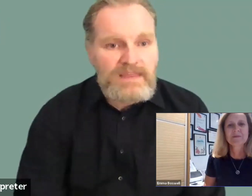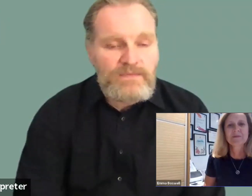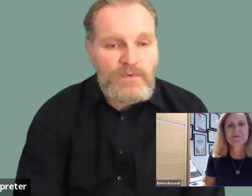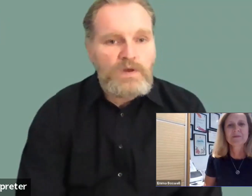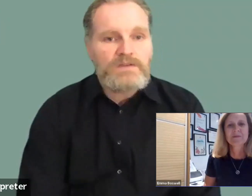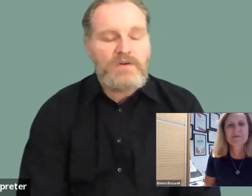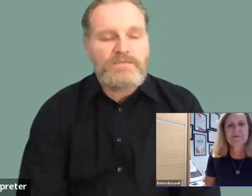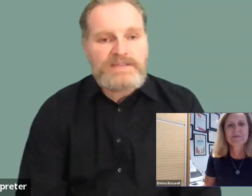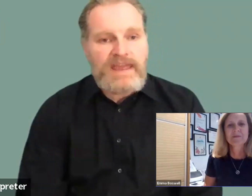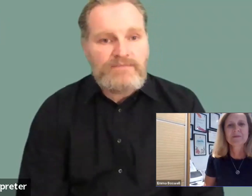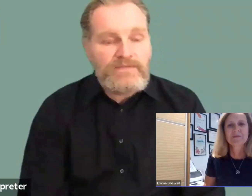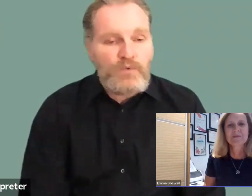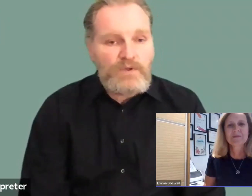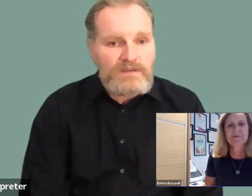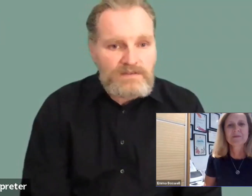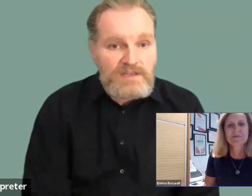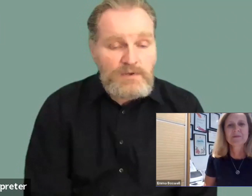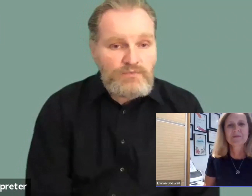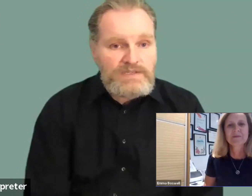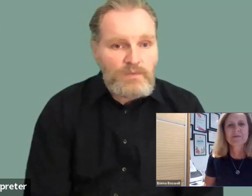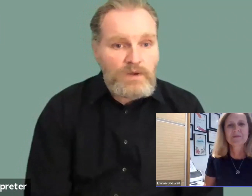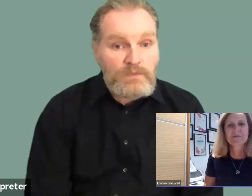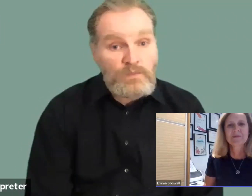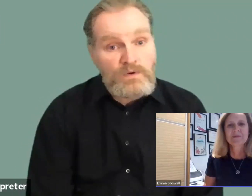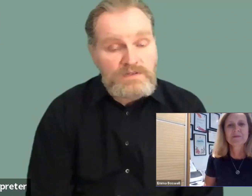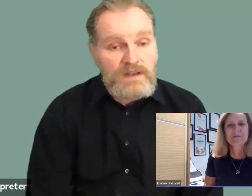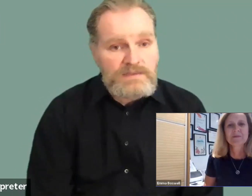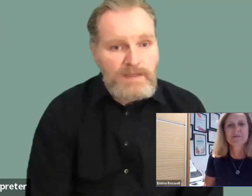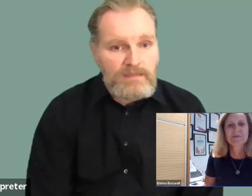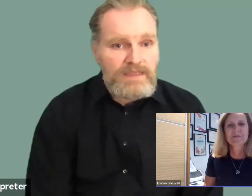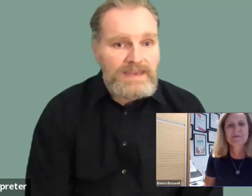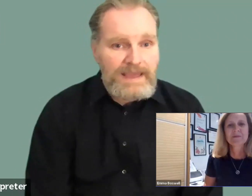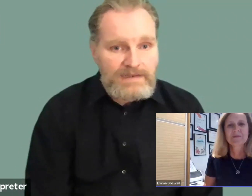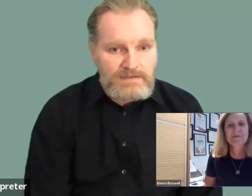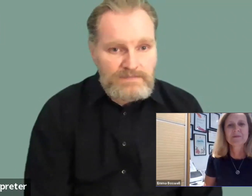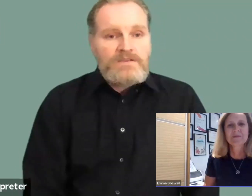together for a world conference every four years, and the most recent one was last month in Canada.